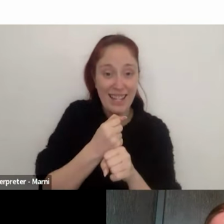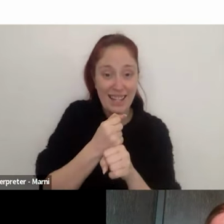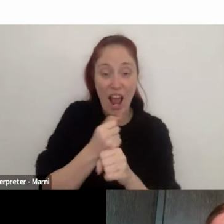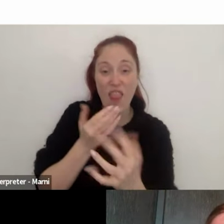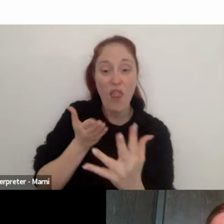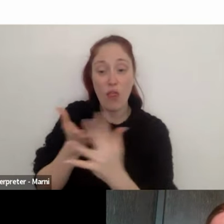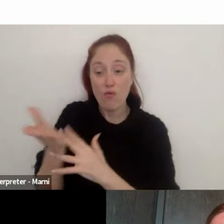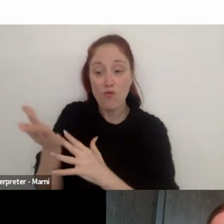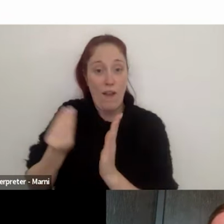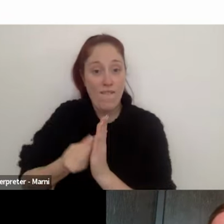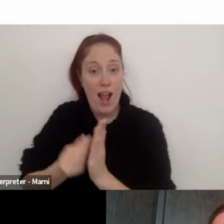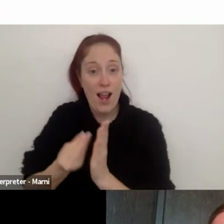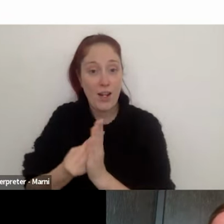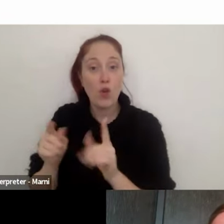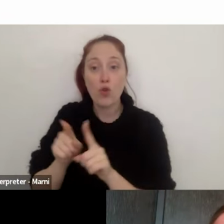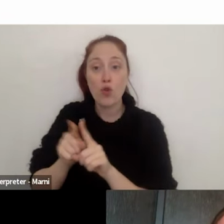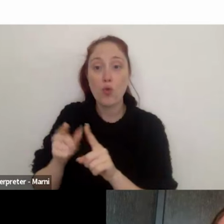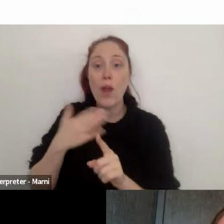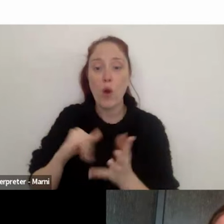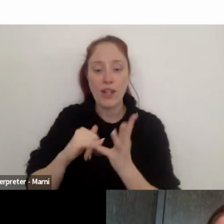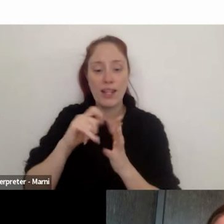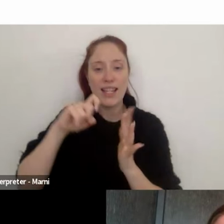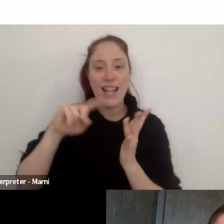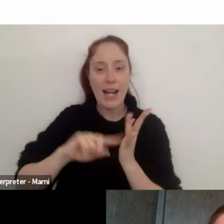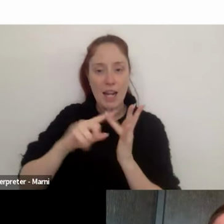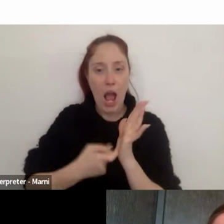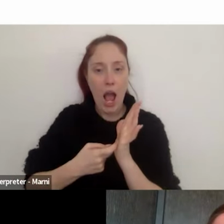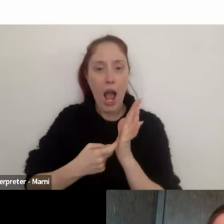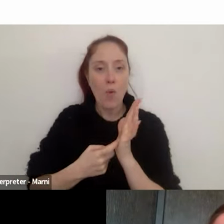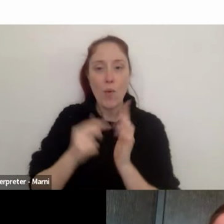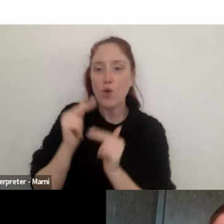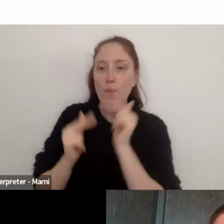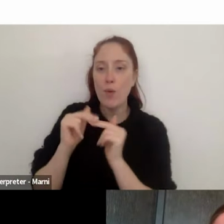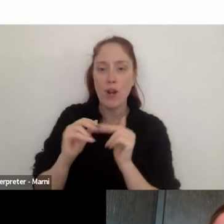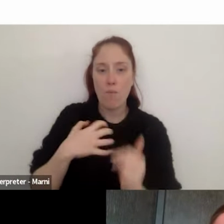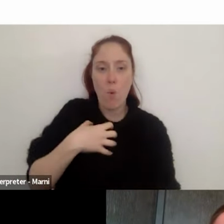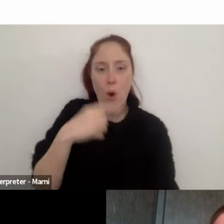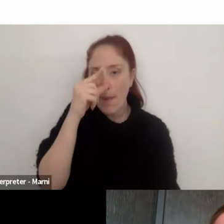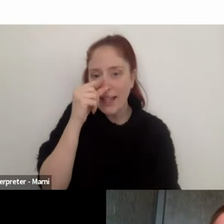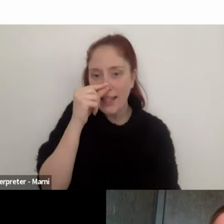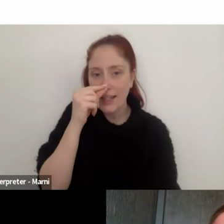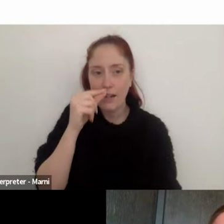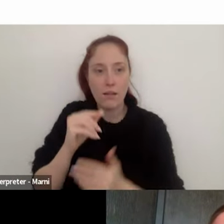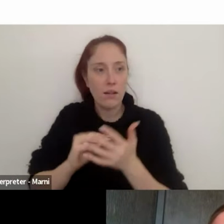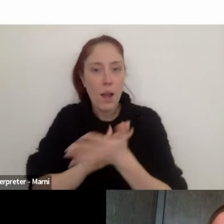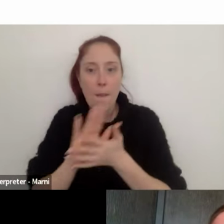the fund, we want to build sector capacity. For instance, to leverage existing Australian work and